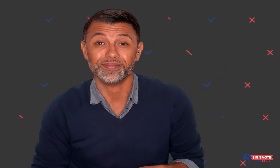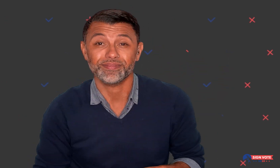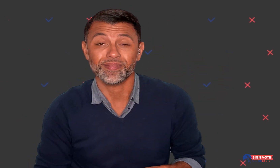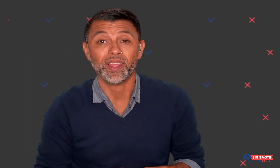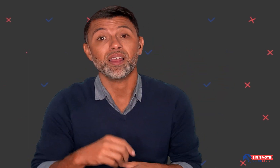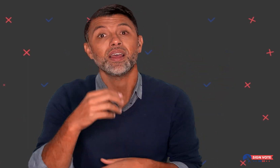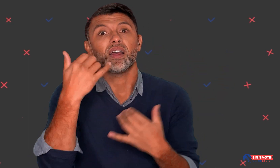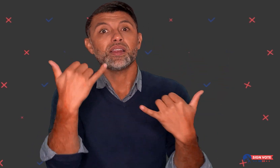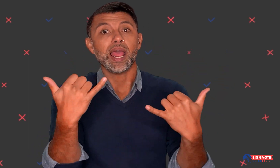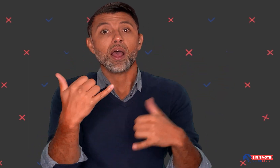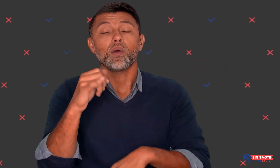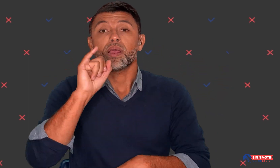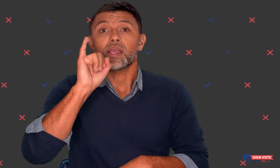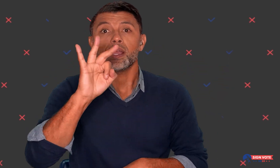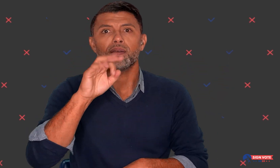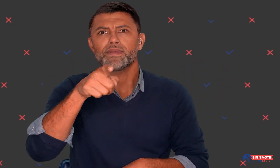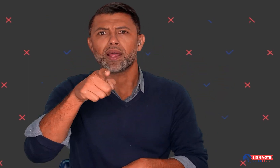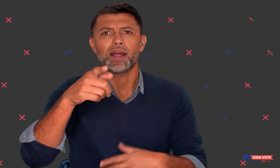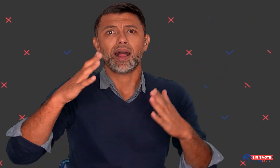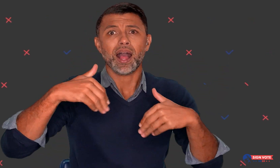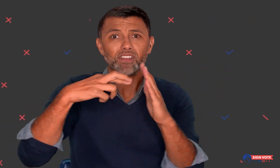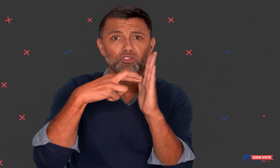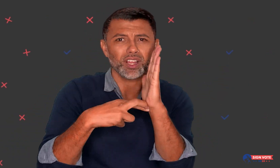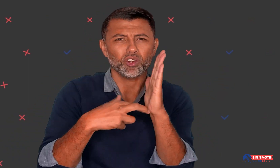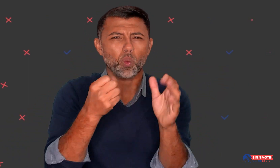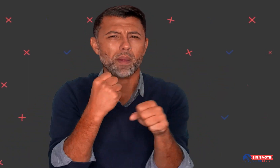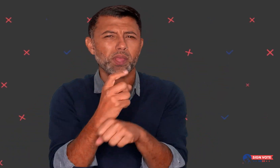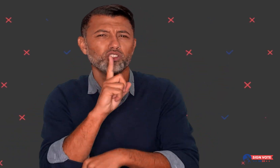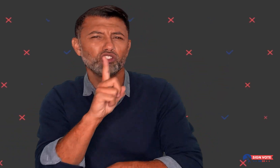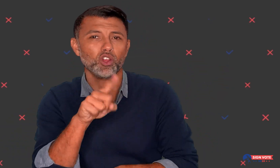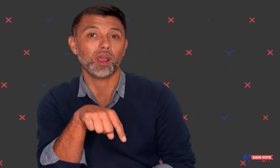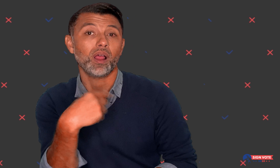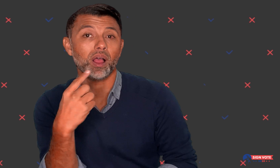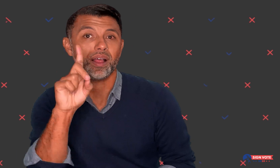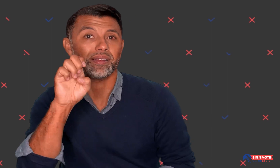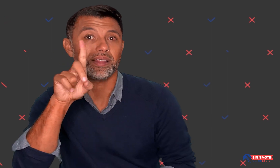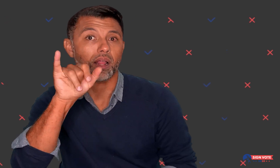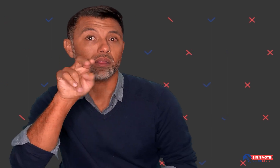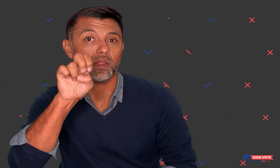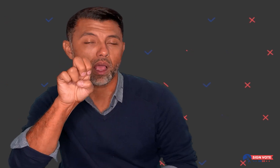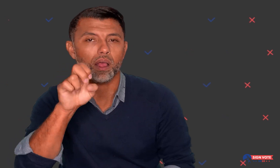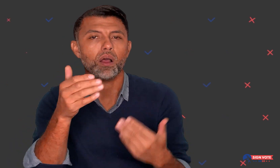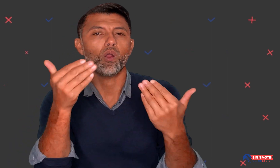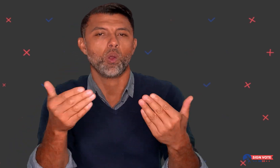Everything must match. If you haven't registered and want to check the deadline,